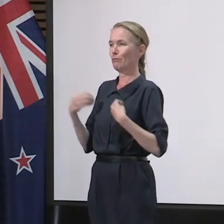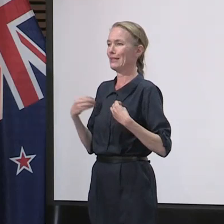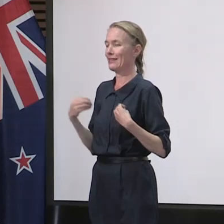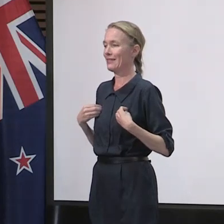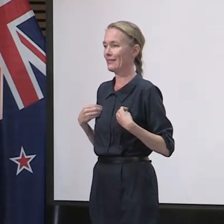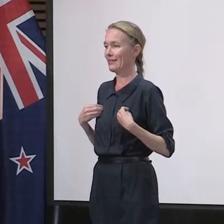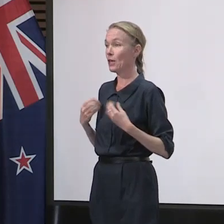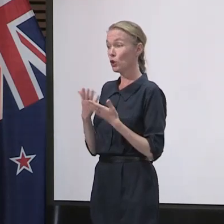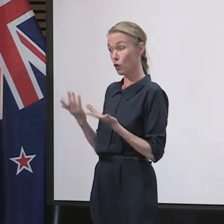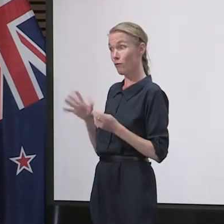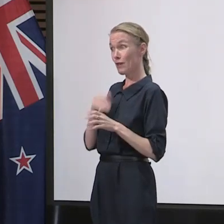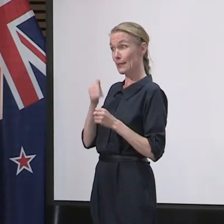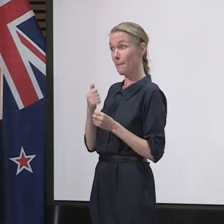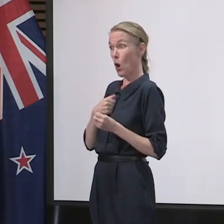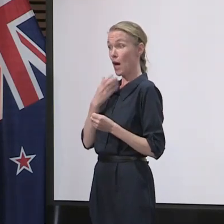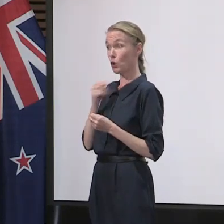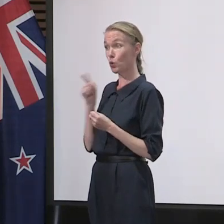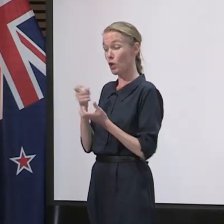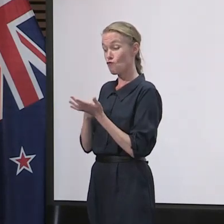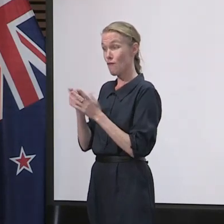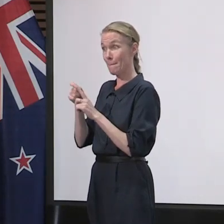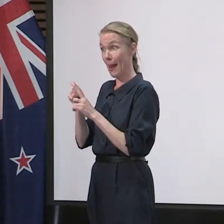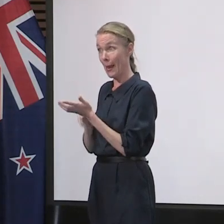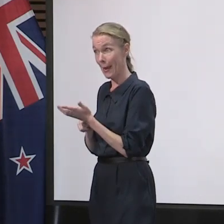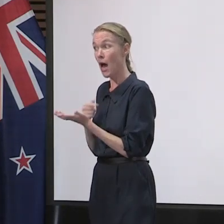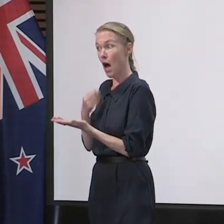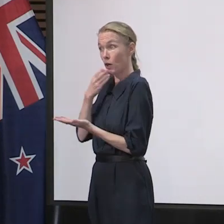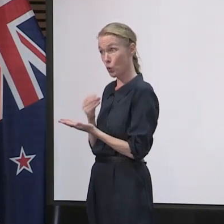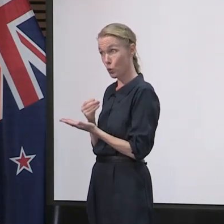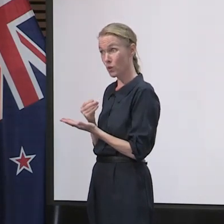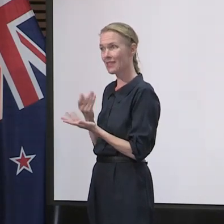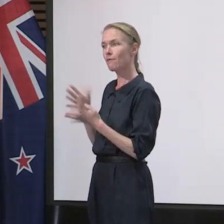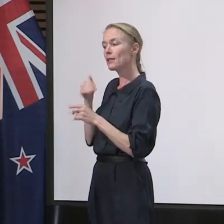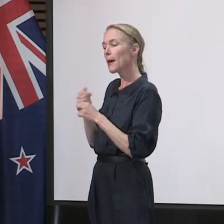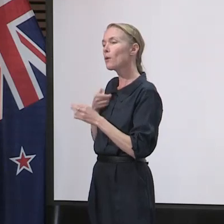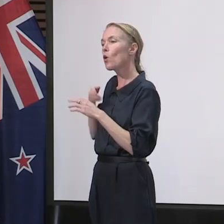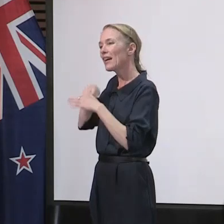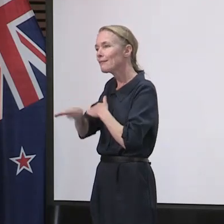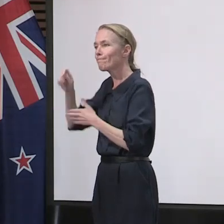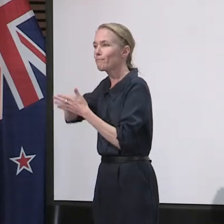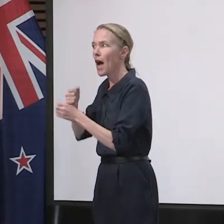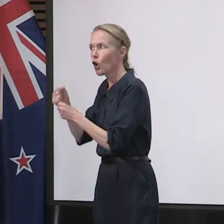They can do either. There's value on using ripple, I have